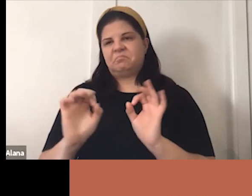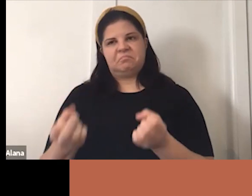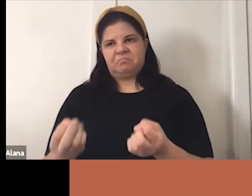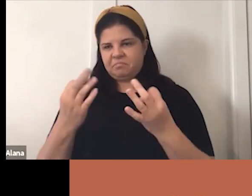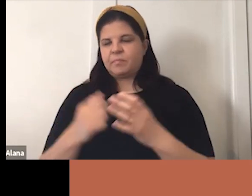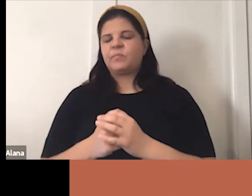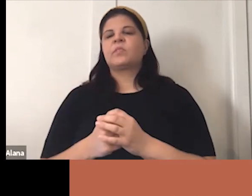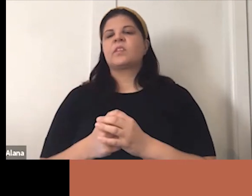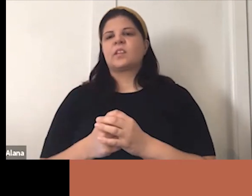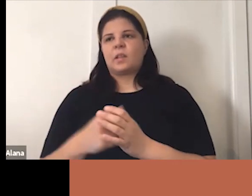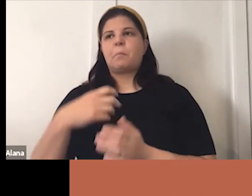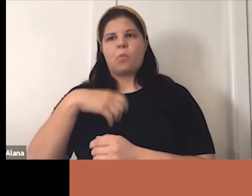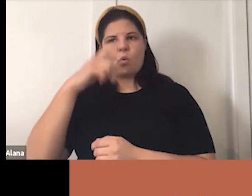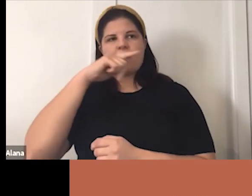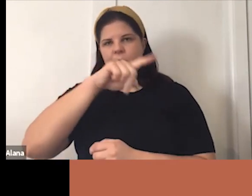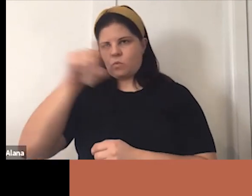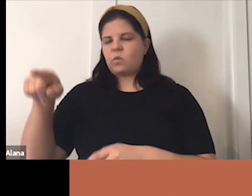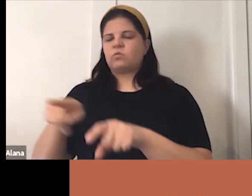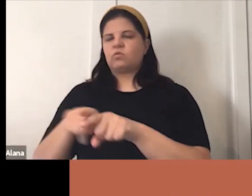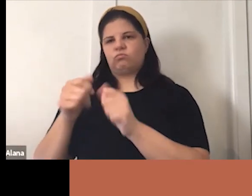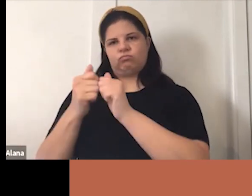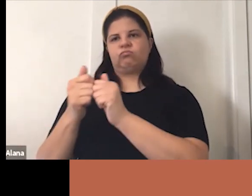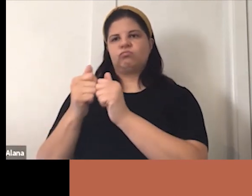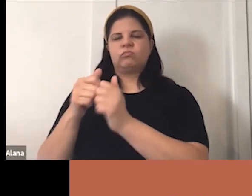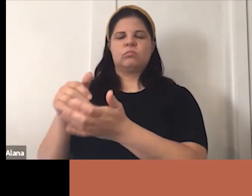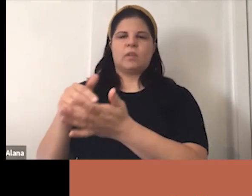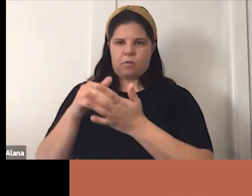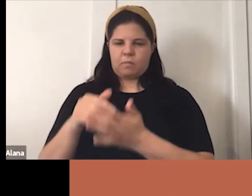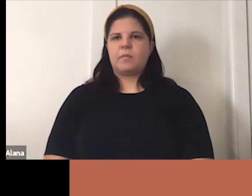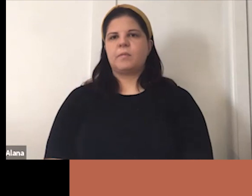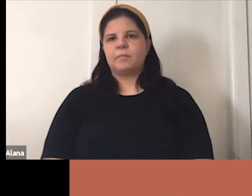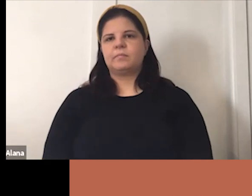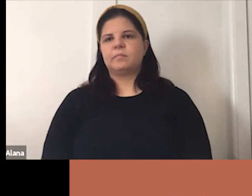with me in this project.